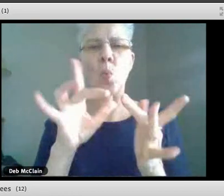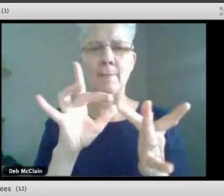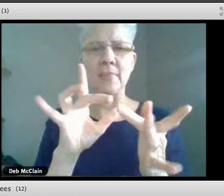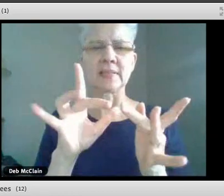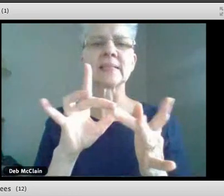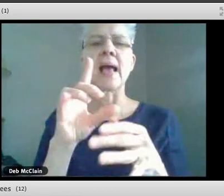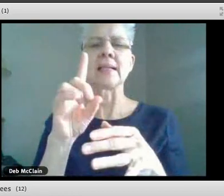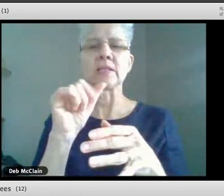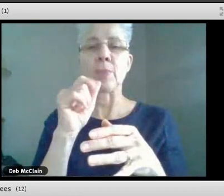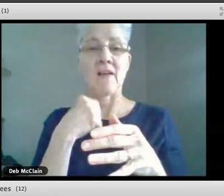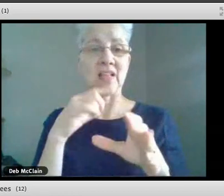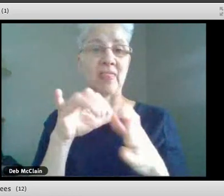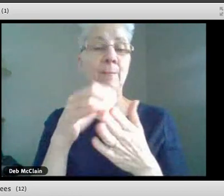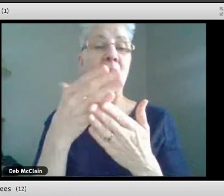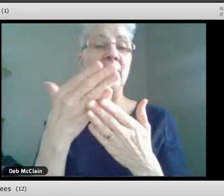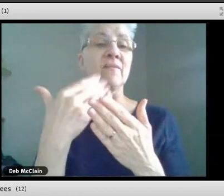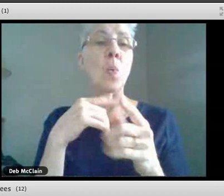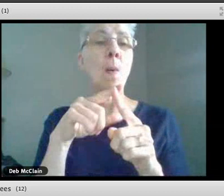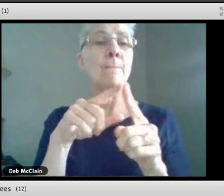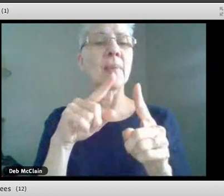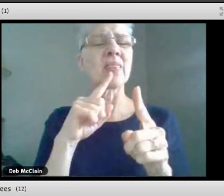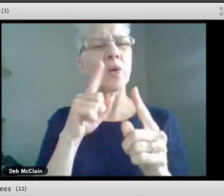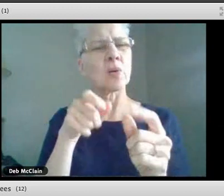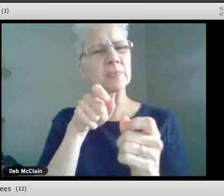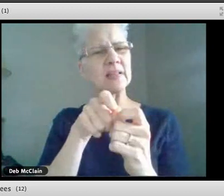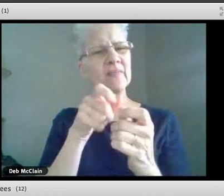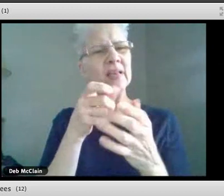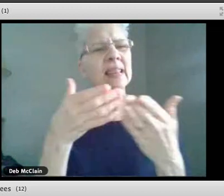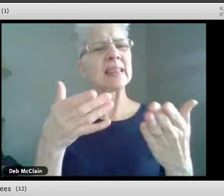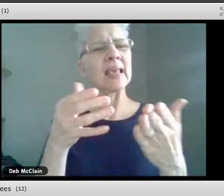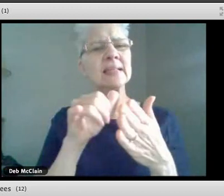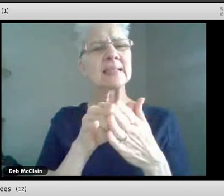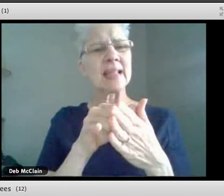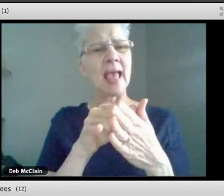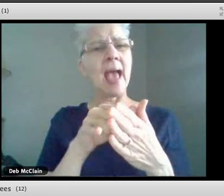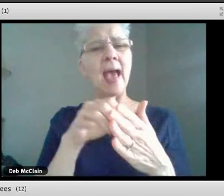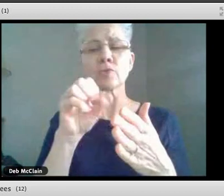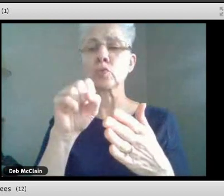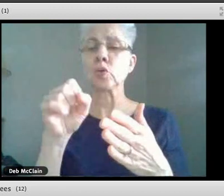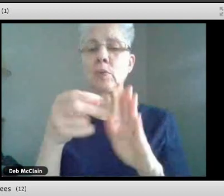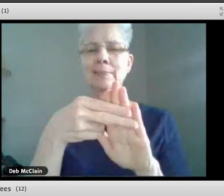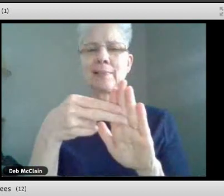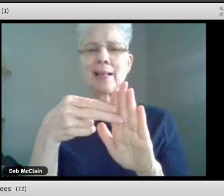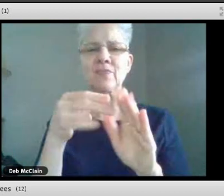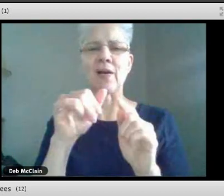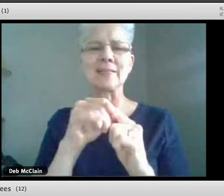which I've done before, there are certain things that they classify as disability,